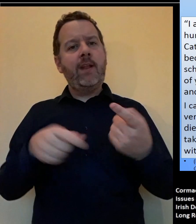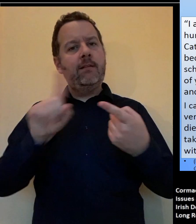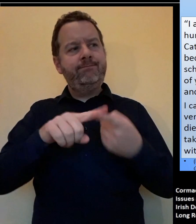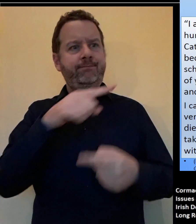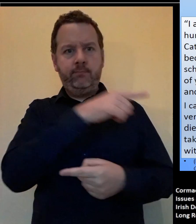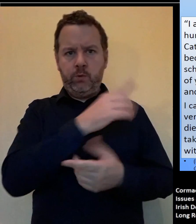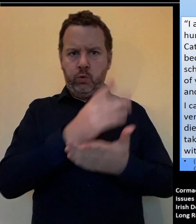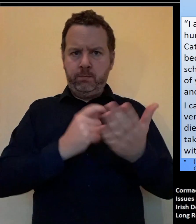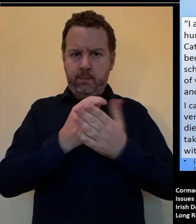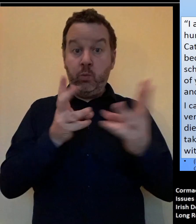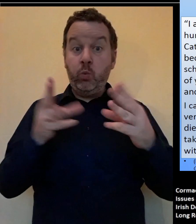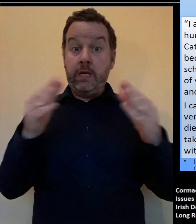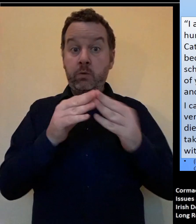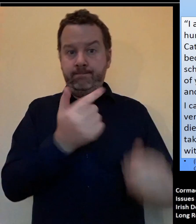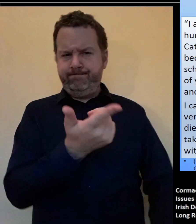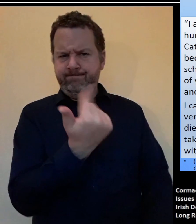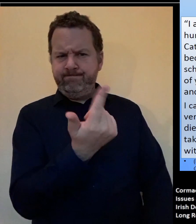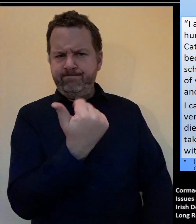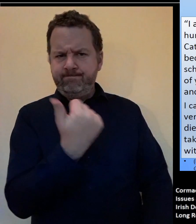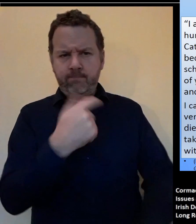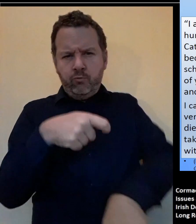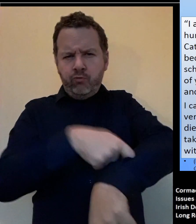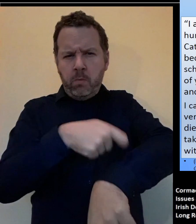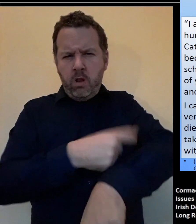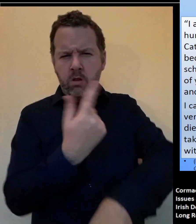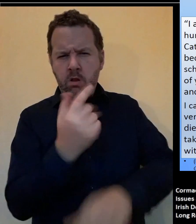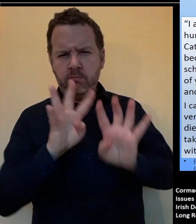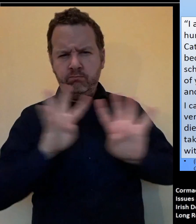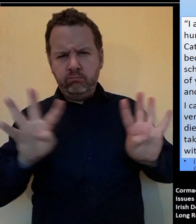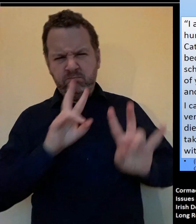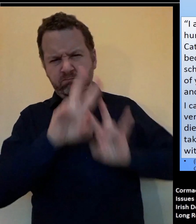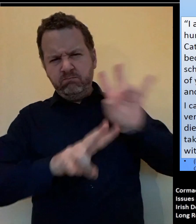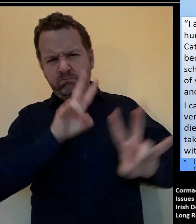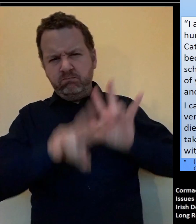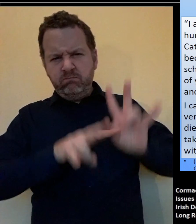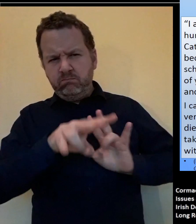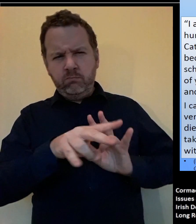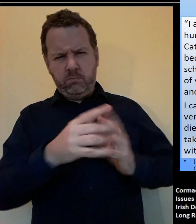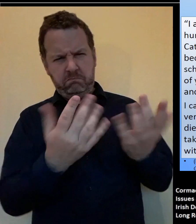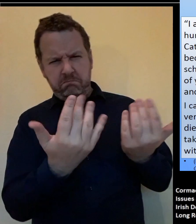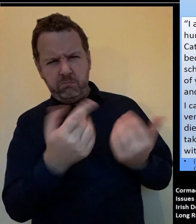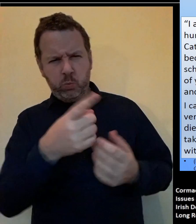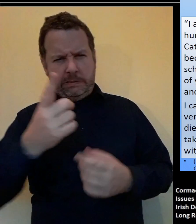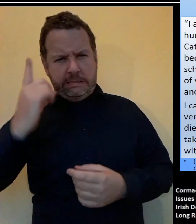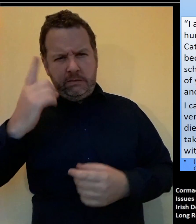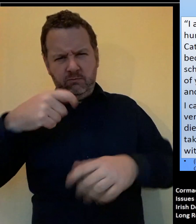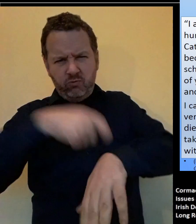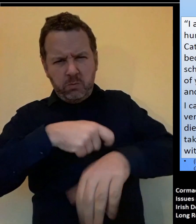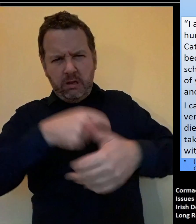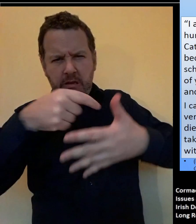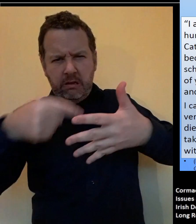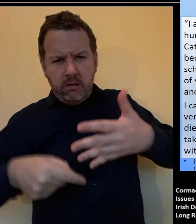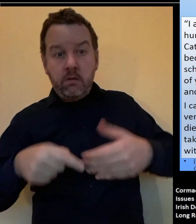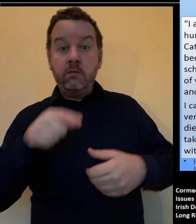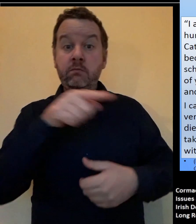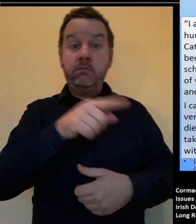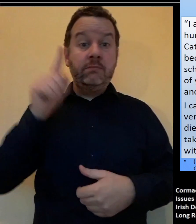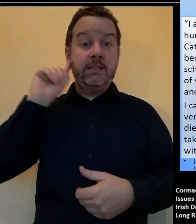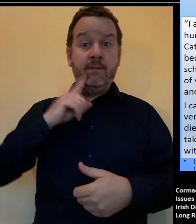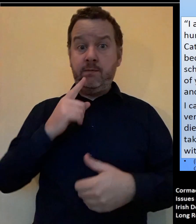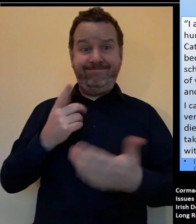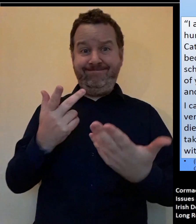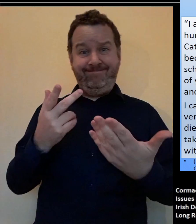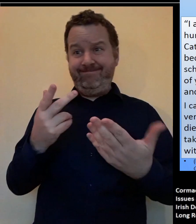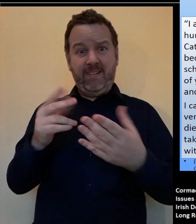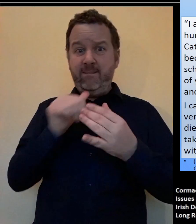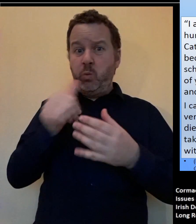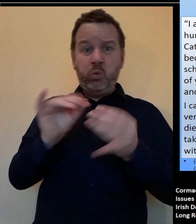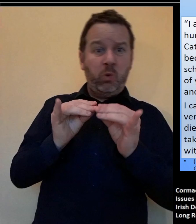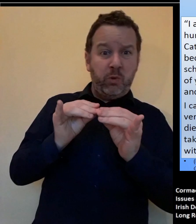We also read accounts of disciplinary hearings where deaf paupers with no interpreter